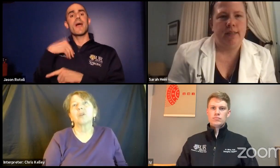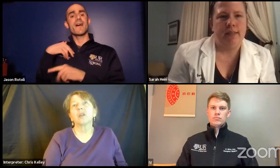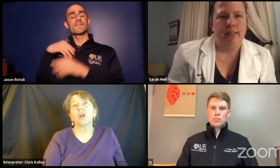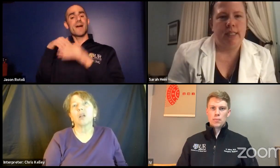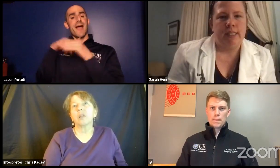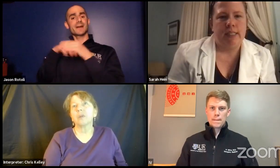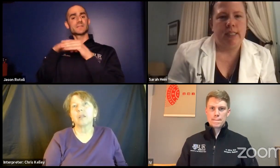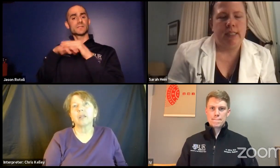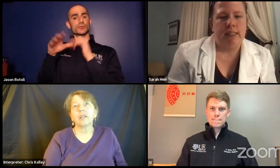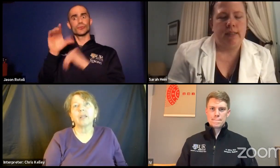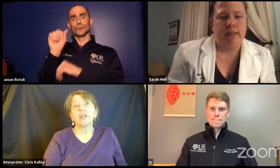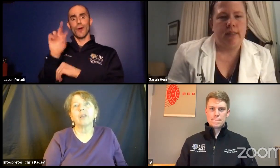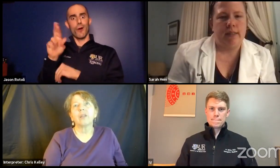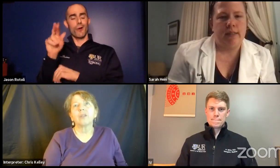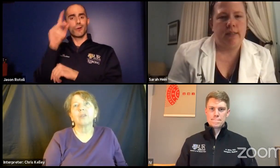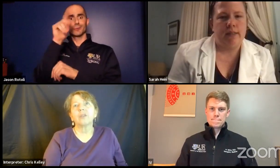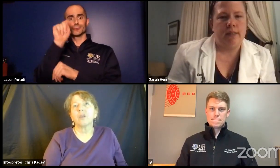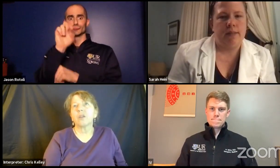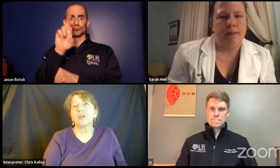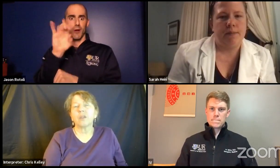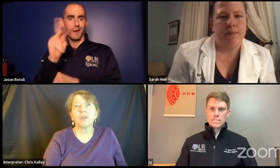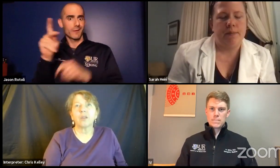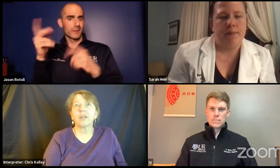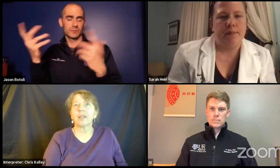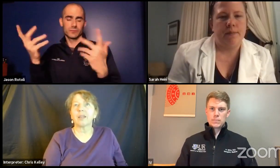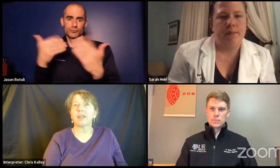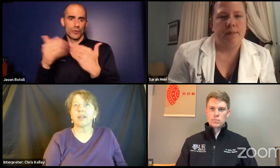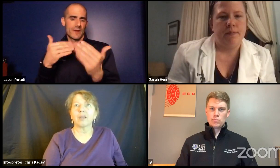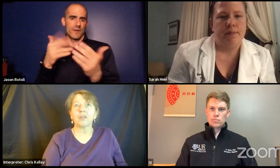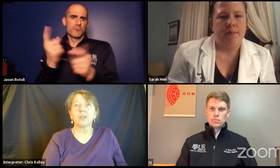you're not really sure should I drive myself or take an